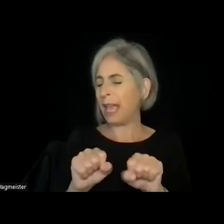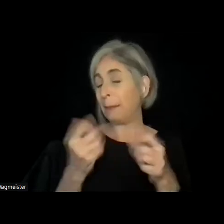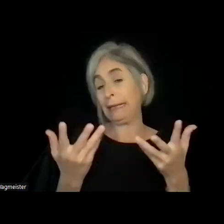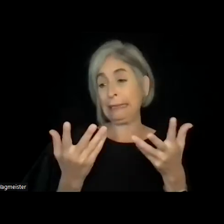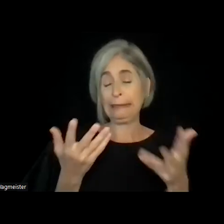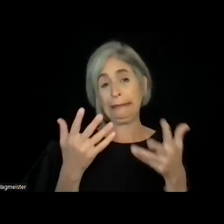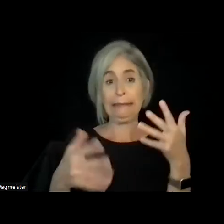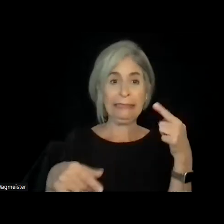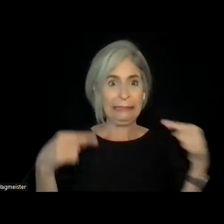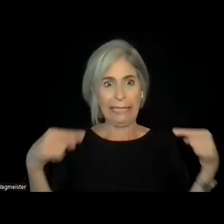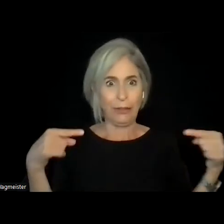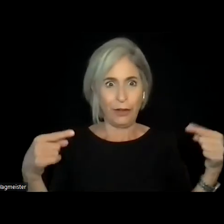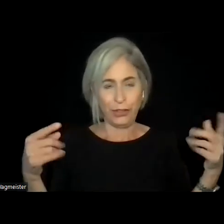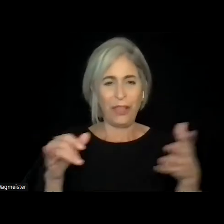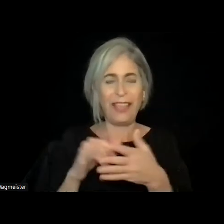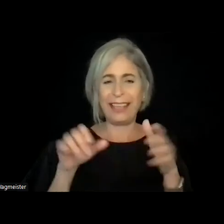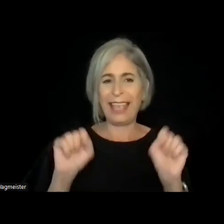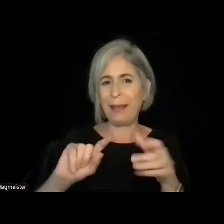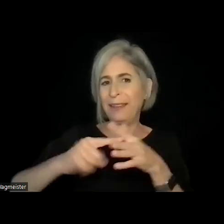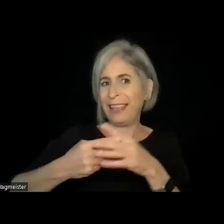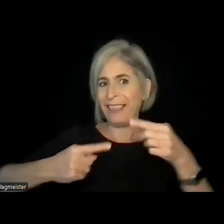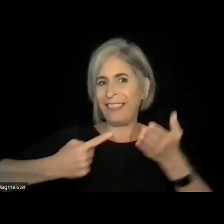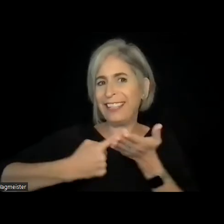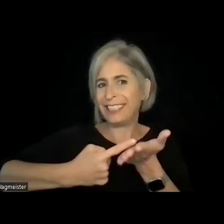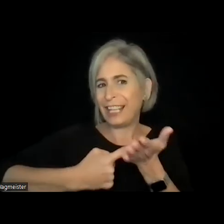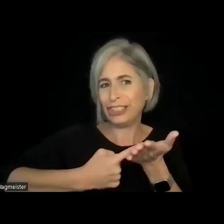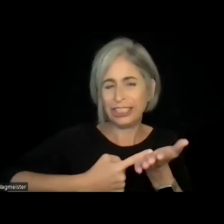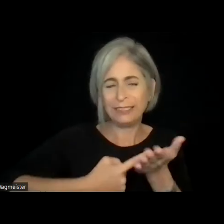little bit about where I'm coming from, and then I want to provide an